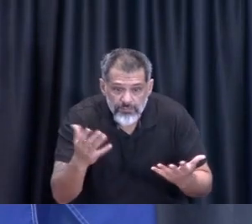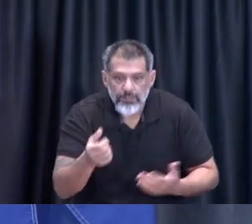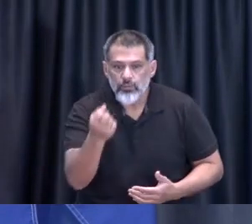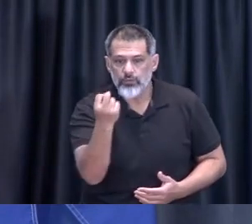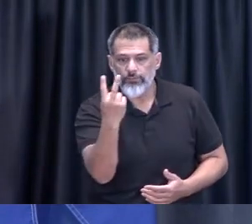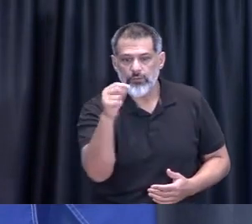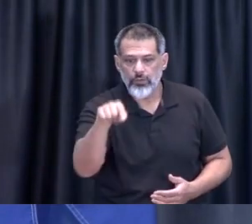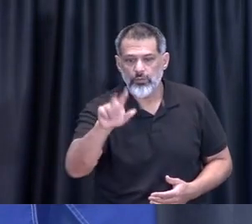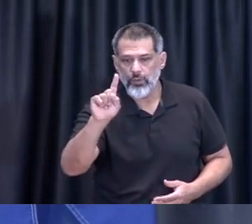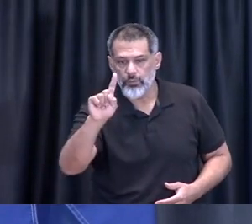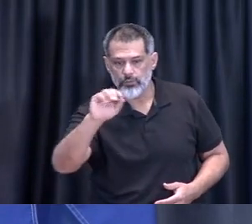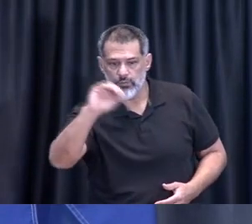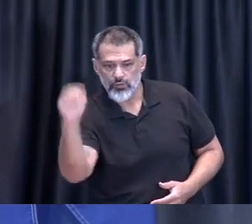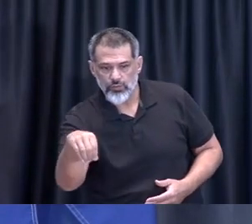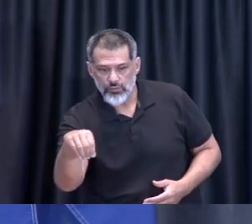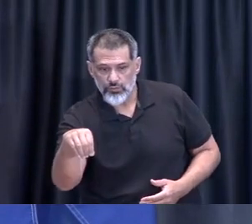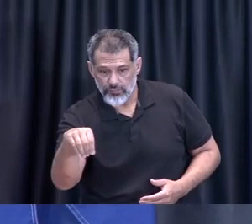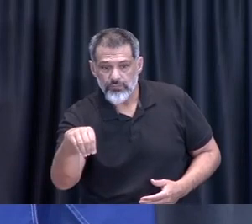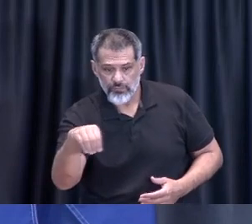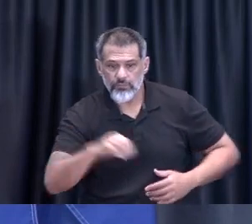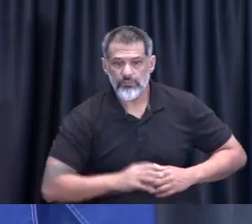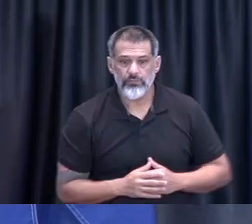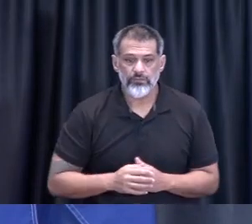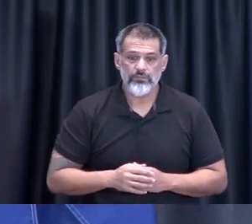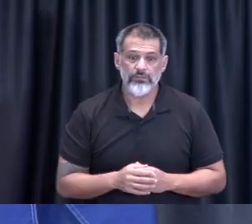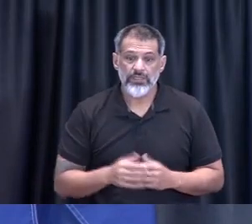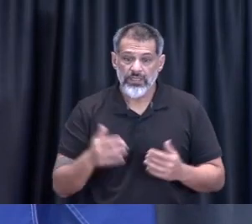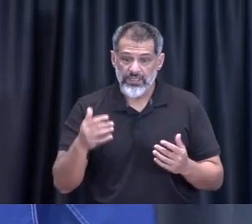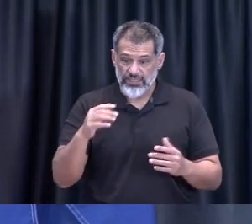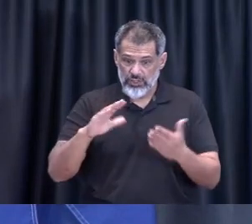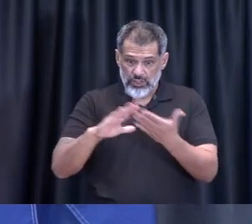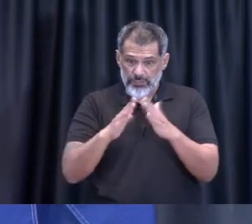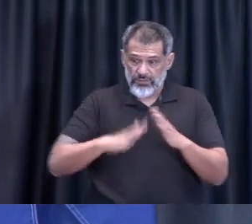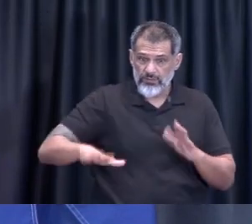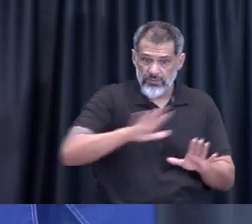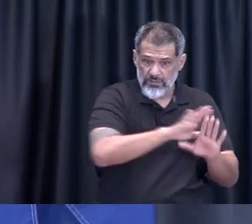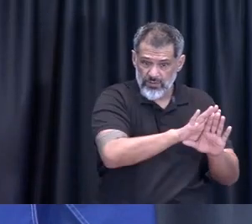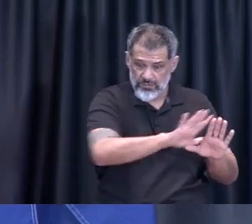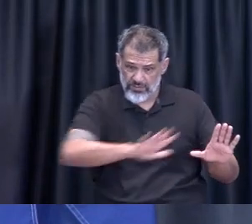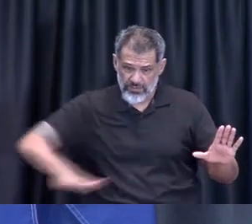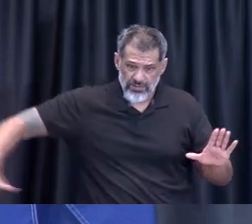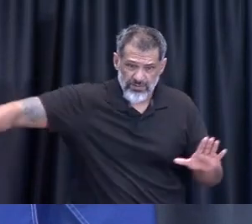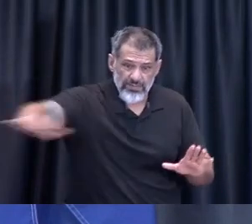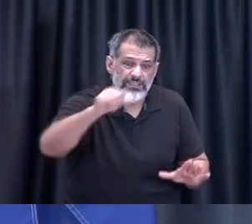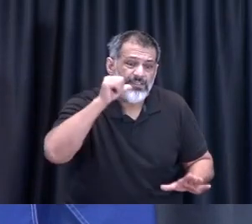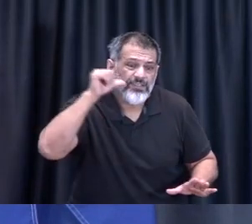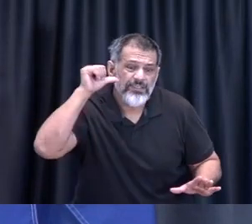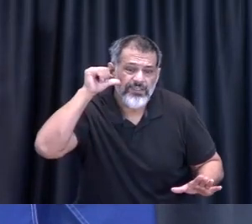per cent. From a City-wide perspective, yesterday, we operated with an average unplanned